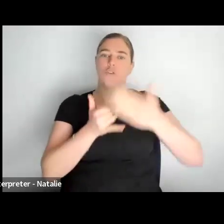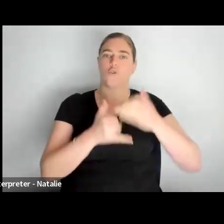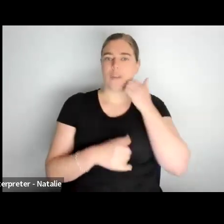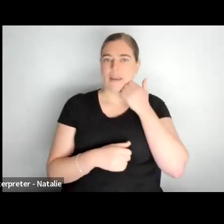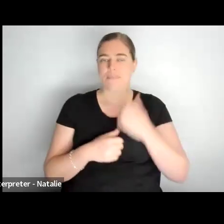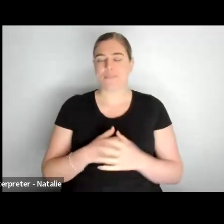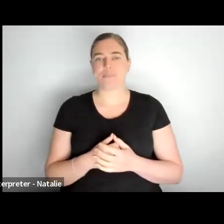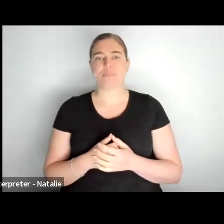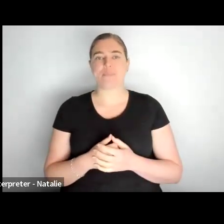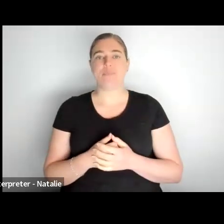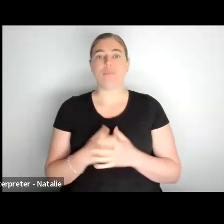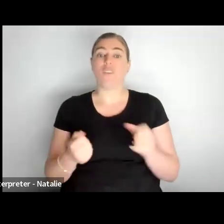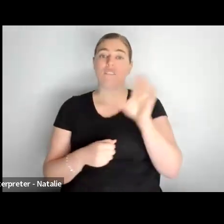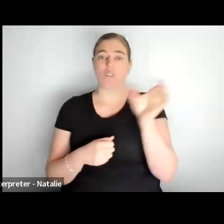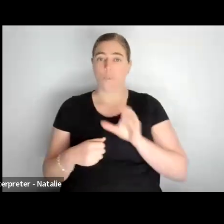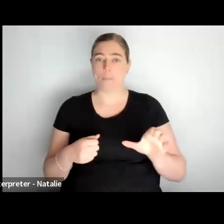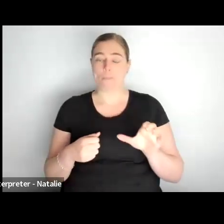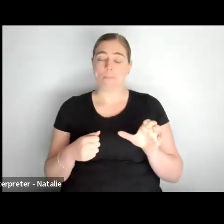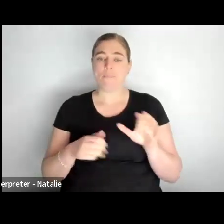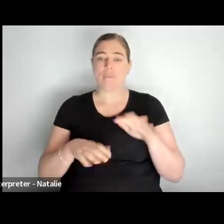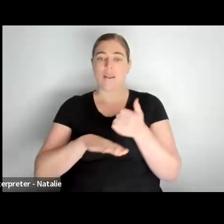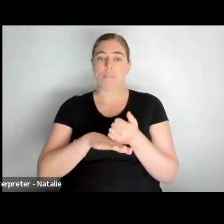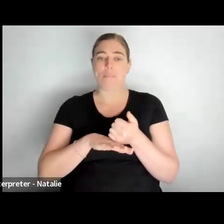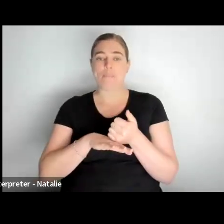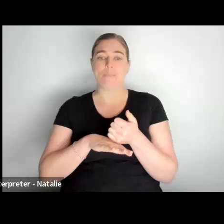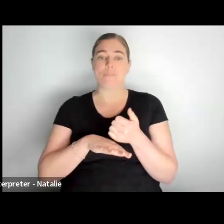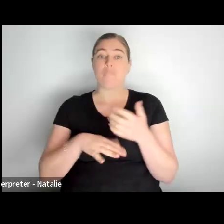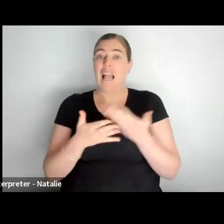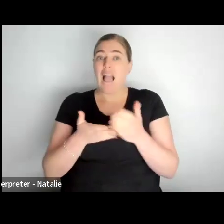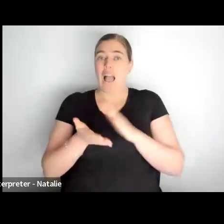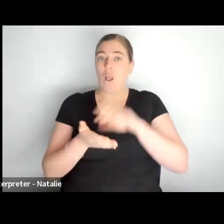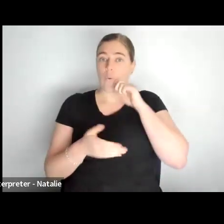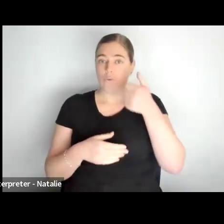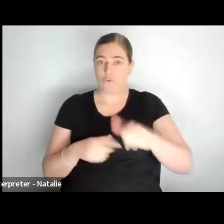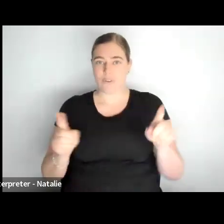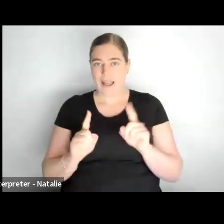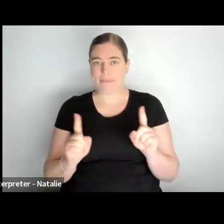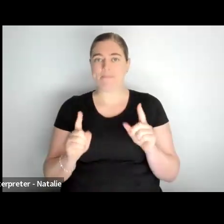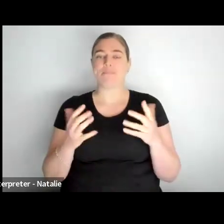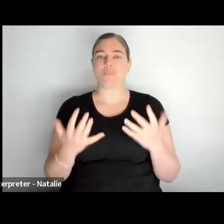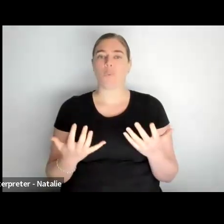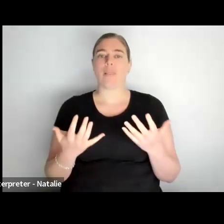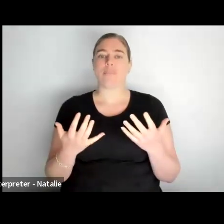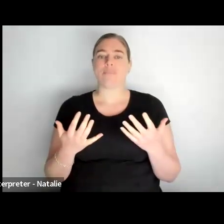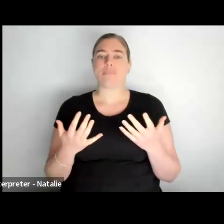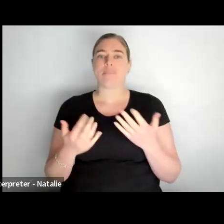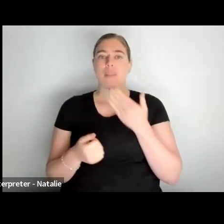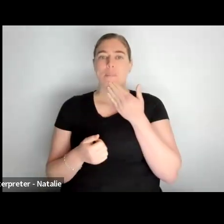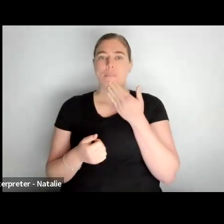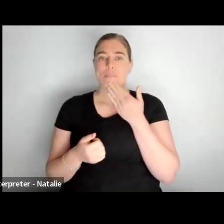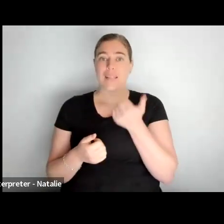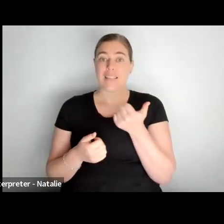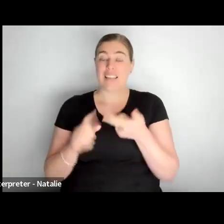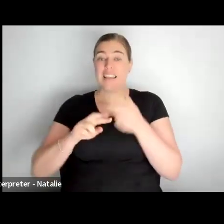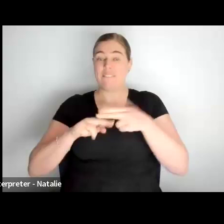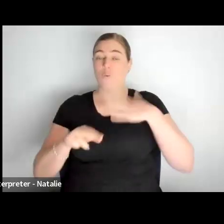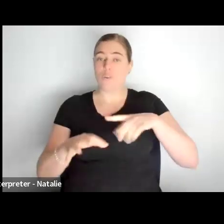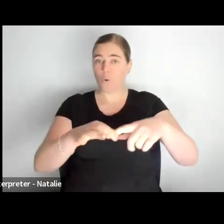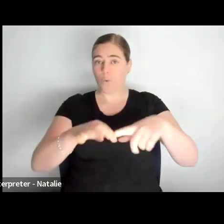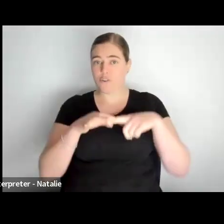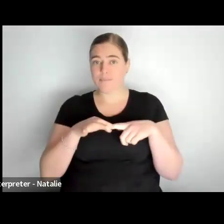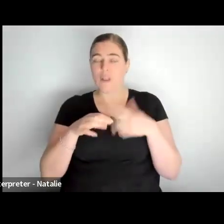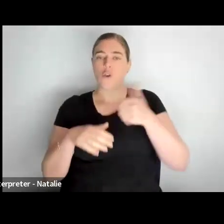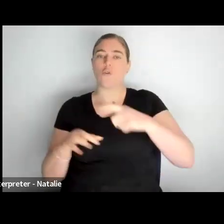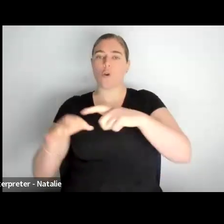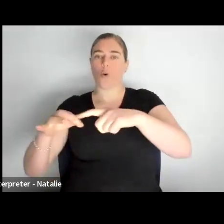We are on a Zoom call. To lodge a question, use the question and answer function at the bottom